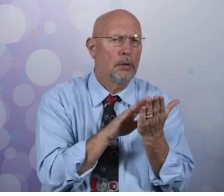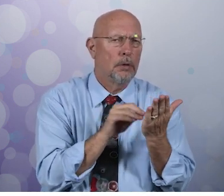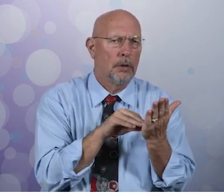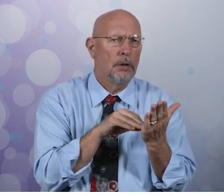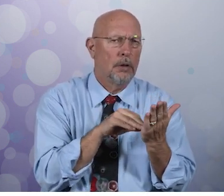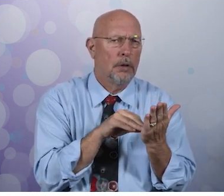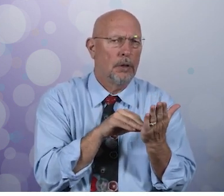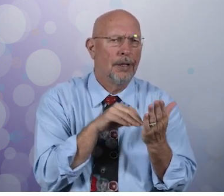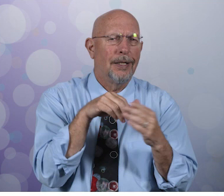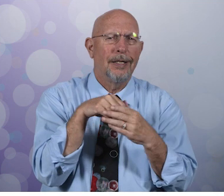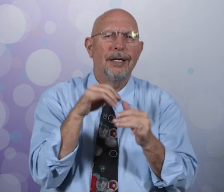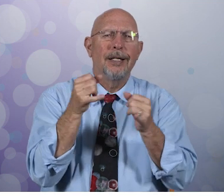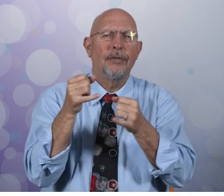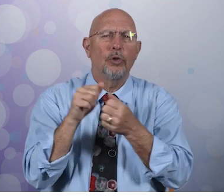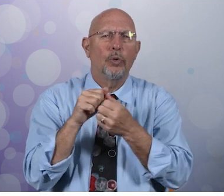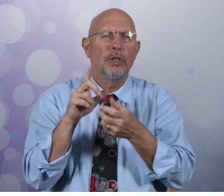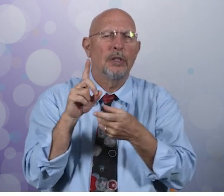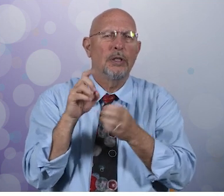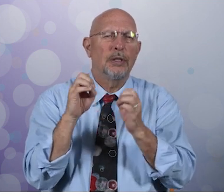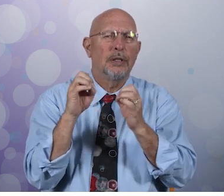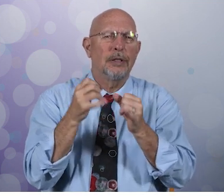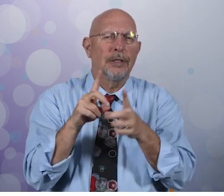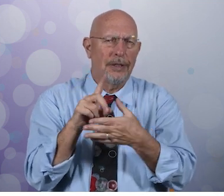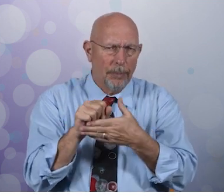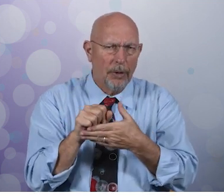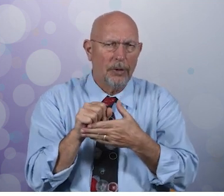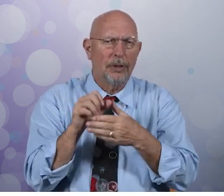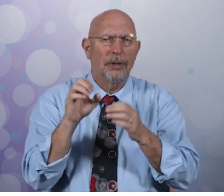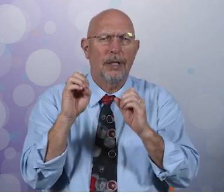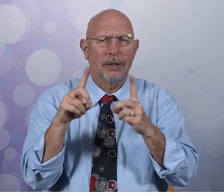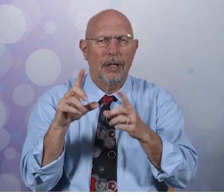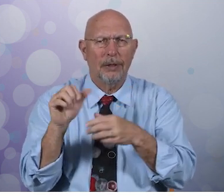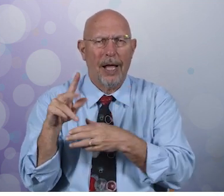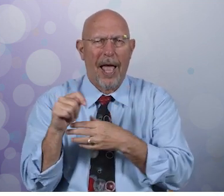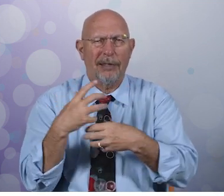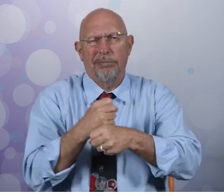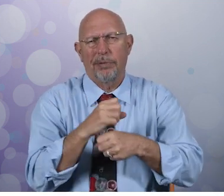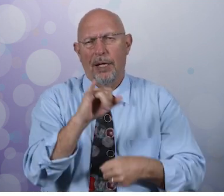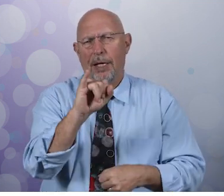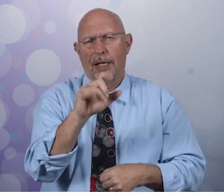with Disabilities Education Act, also known as IDEA.